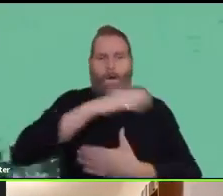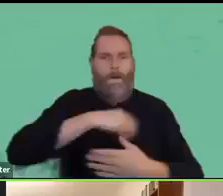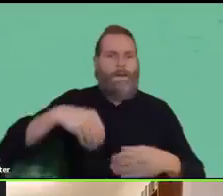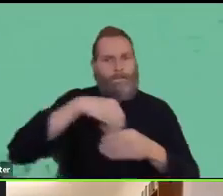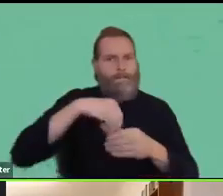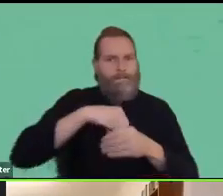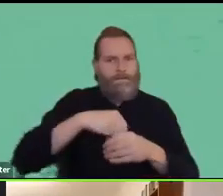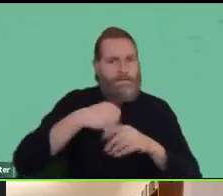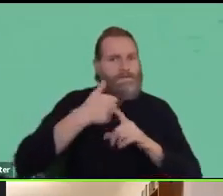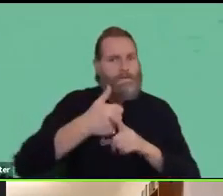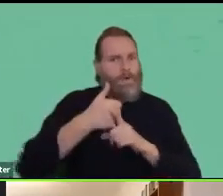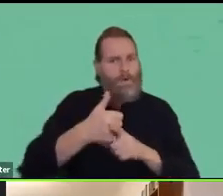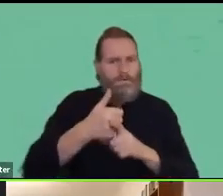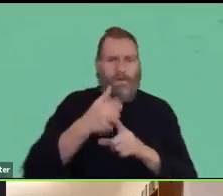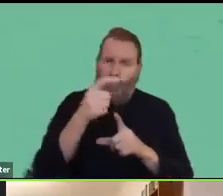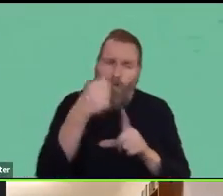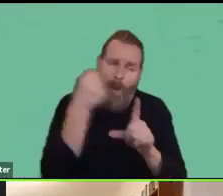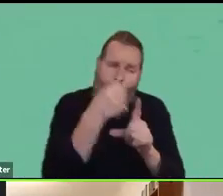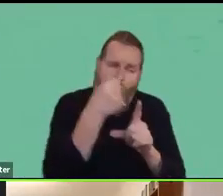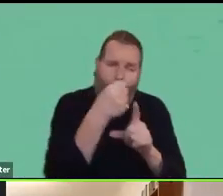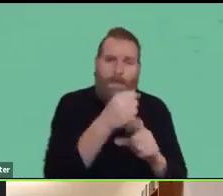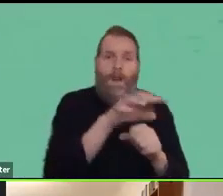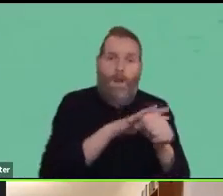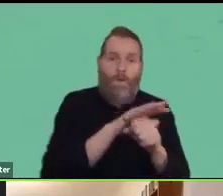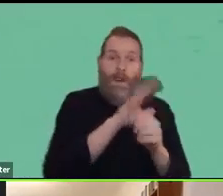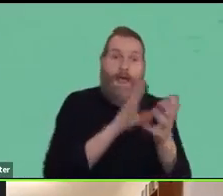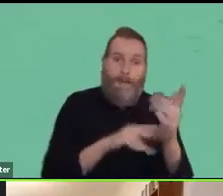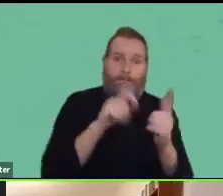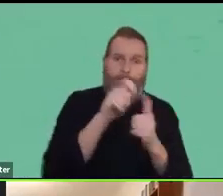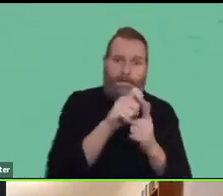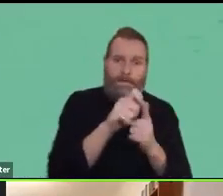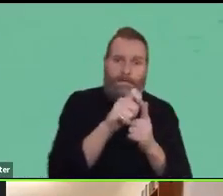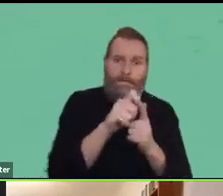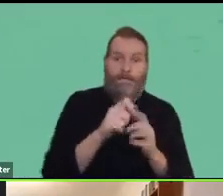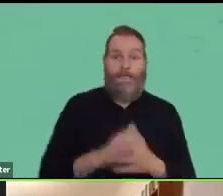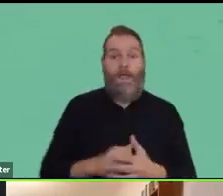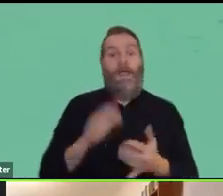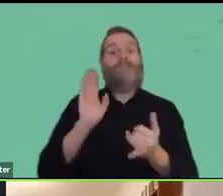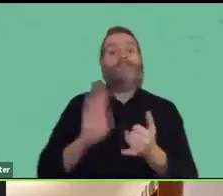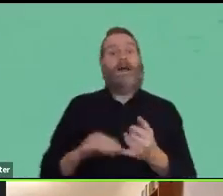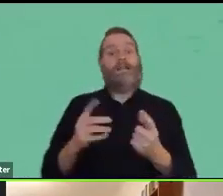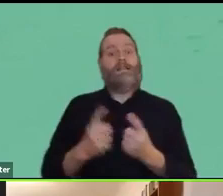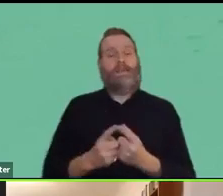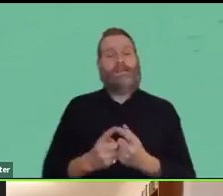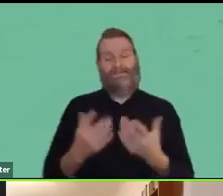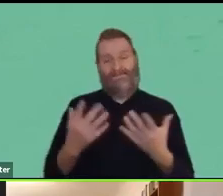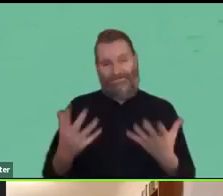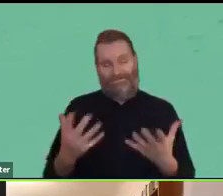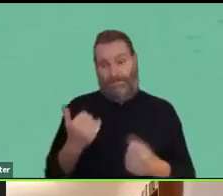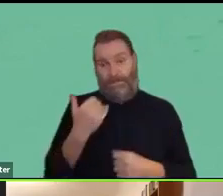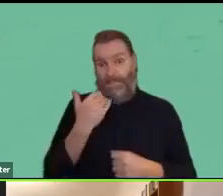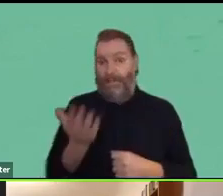people to lobby and my final point is look it's obviously terrible times you know London’s gone